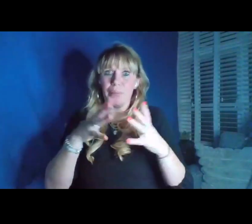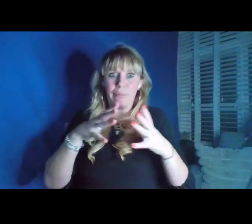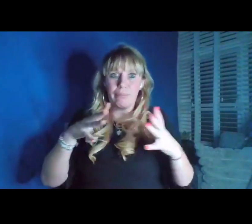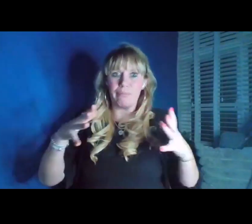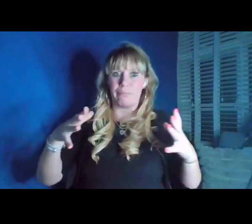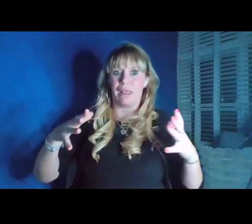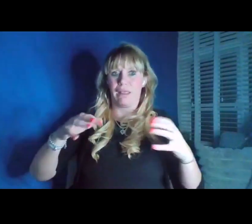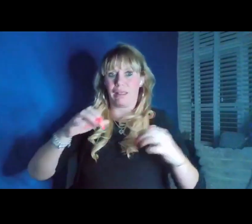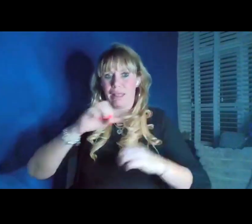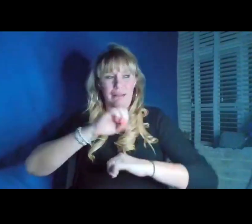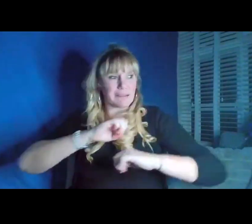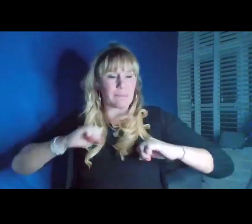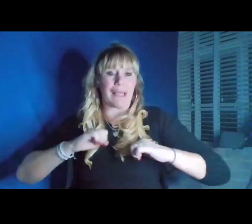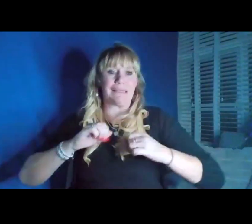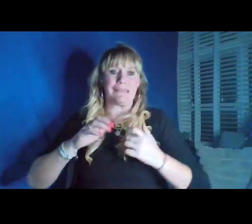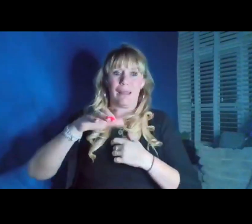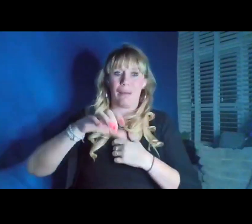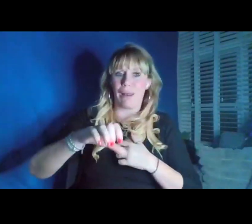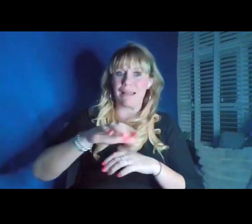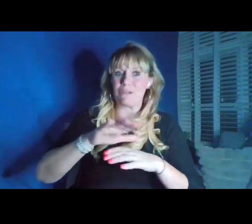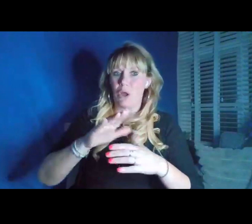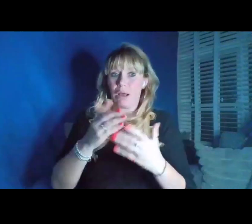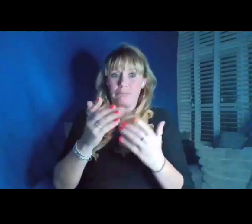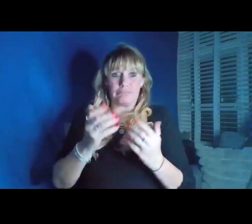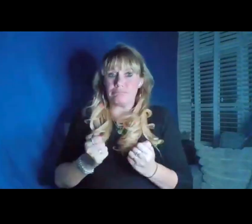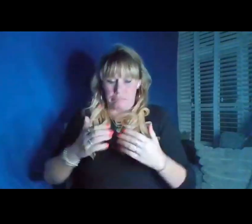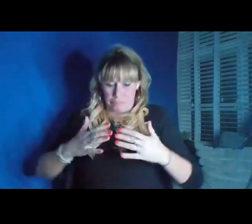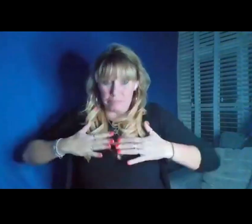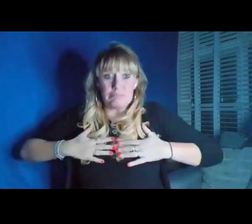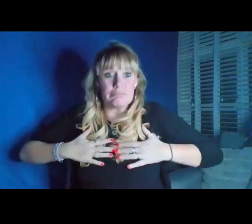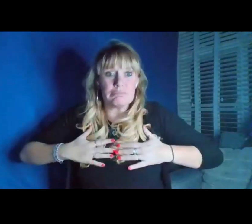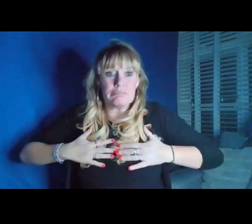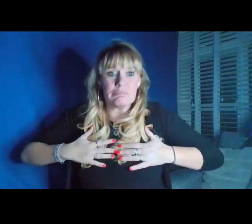that place not open to us, no way in.